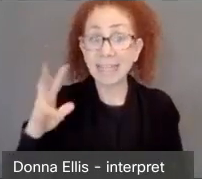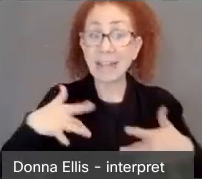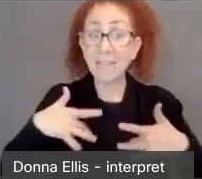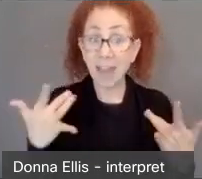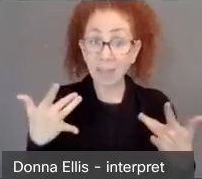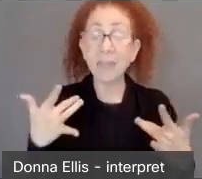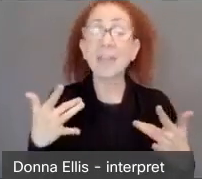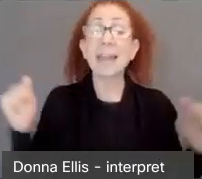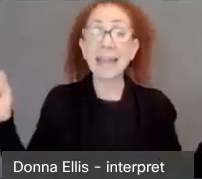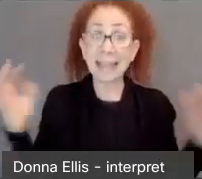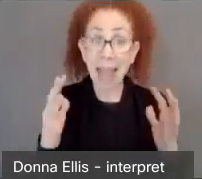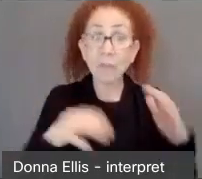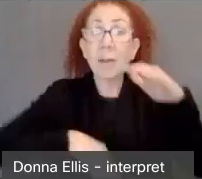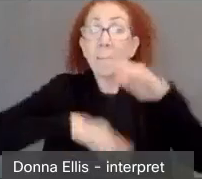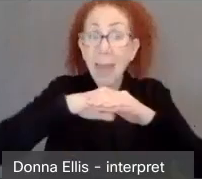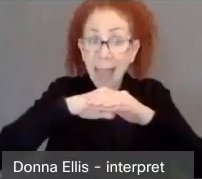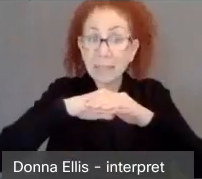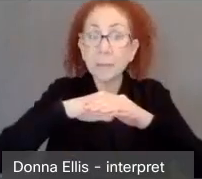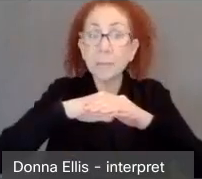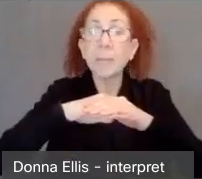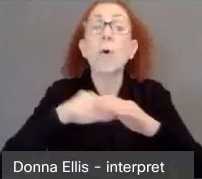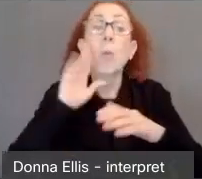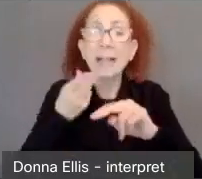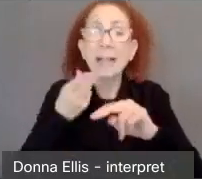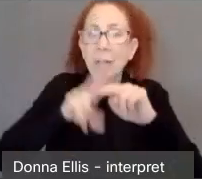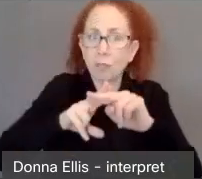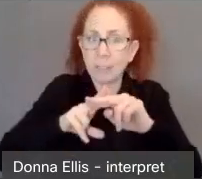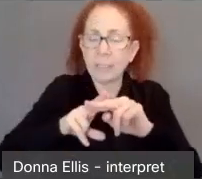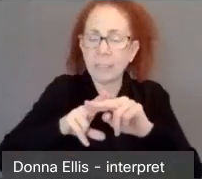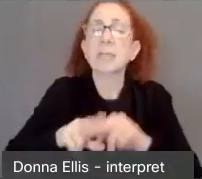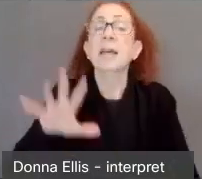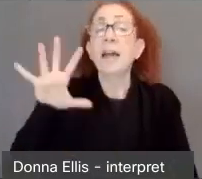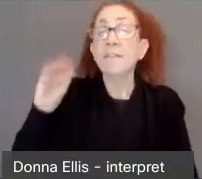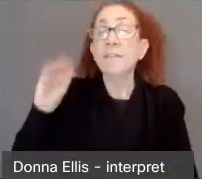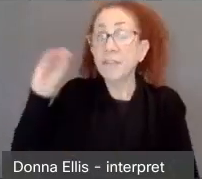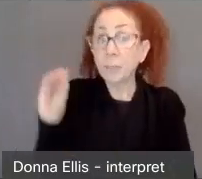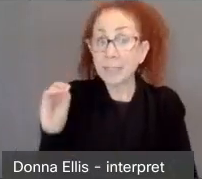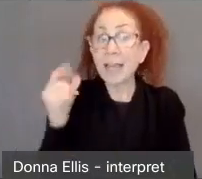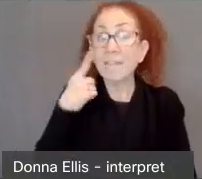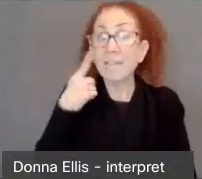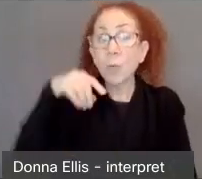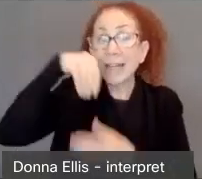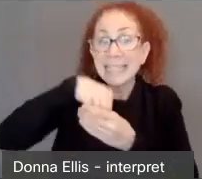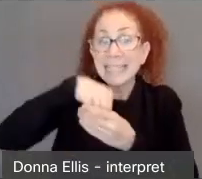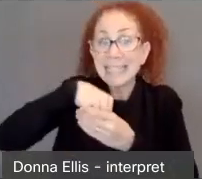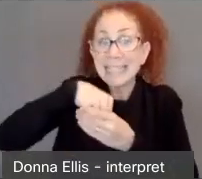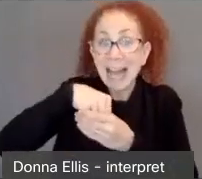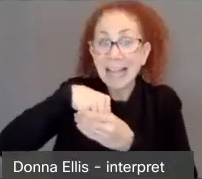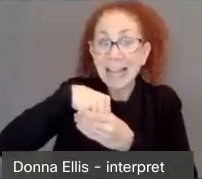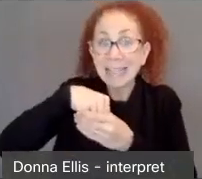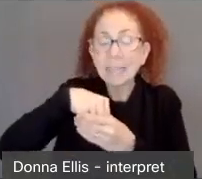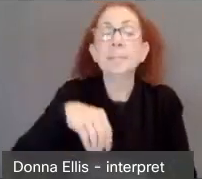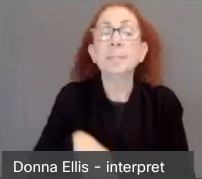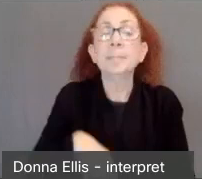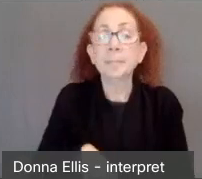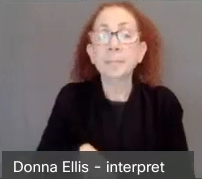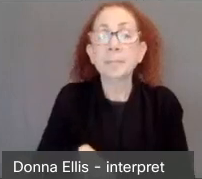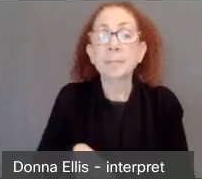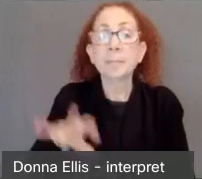occupancy limits will be increased to 50% for indoor events and gatherings and 75%